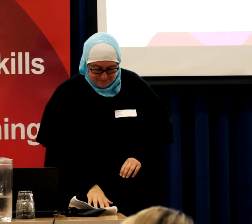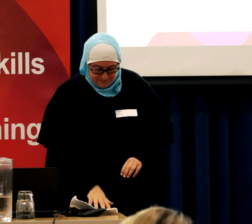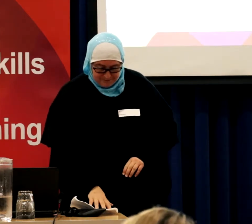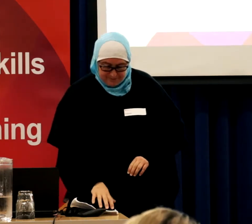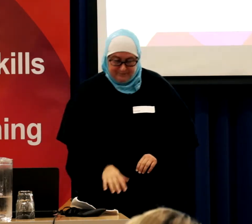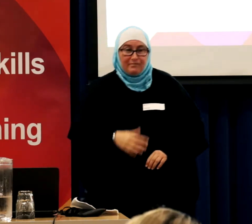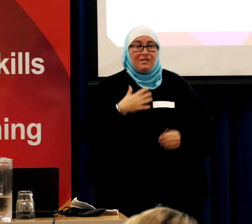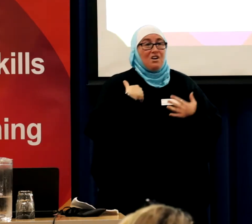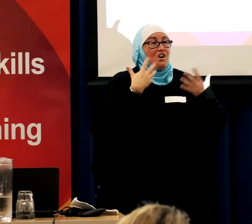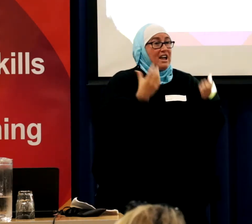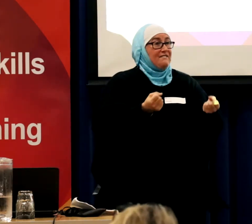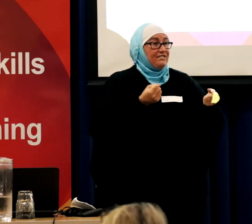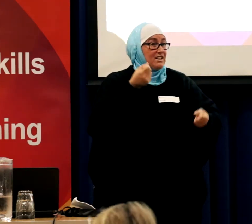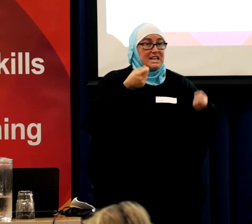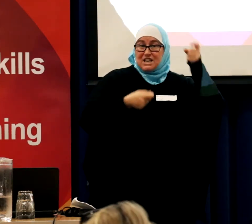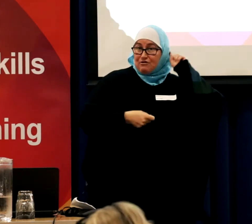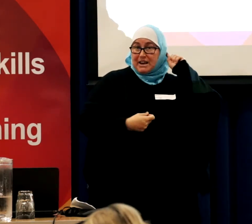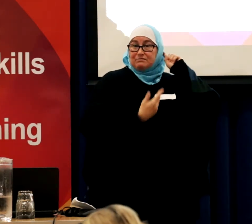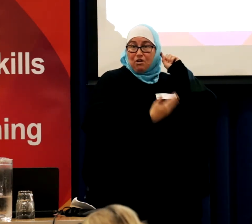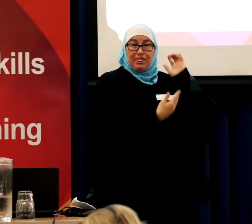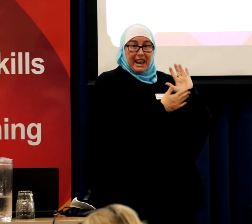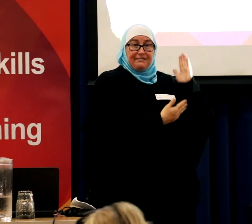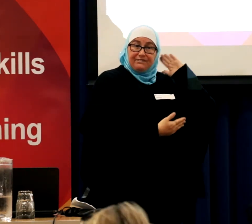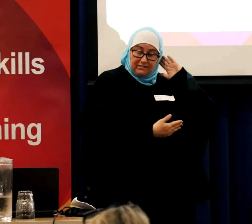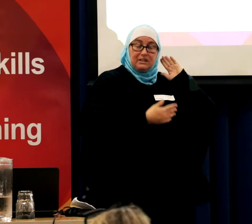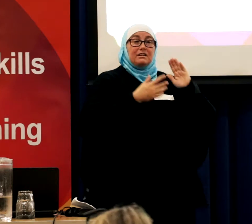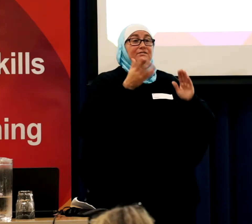but I can also lipread if they can’t sign.